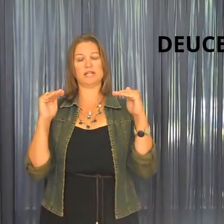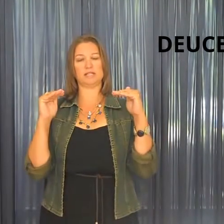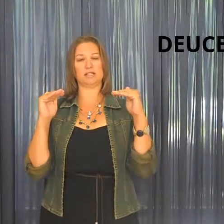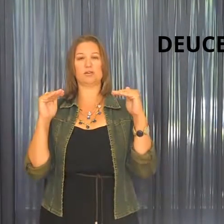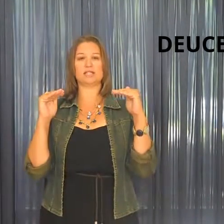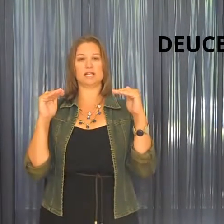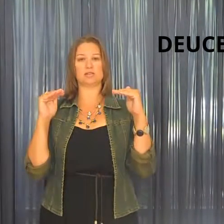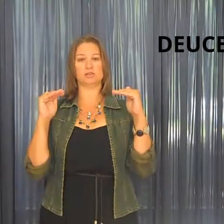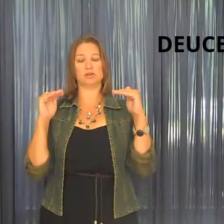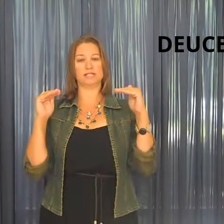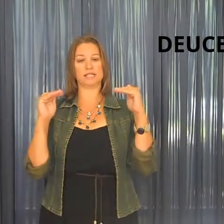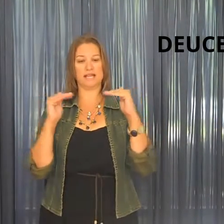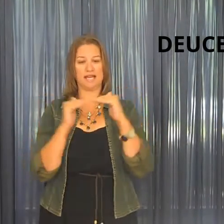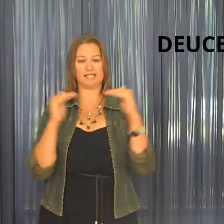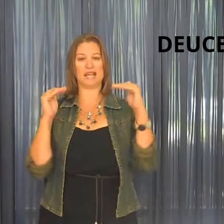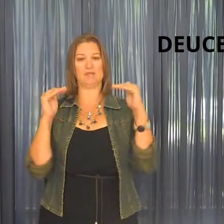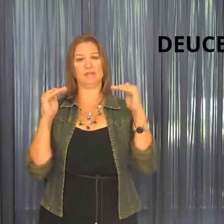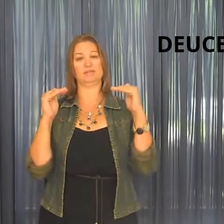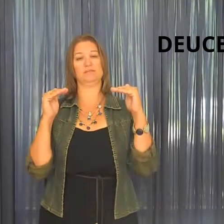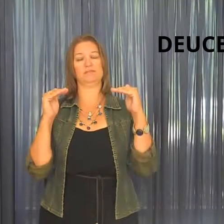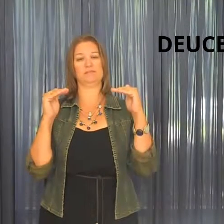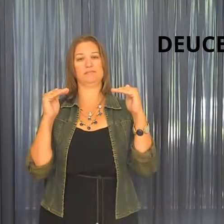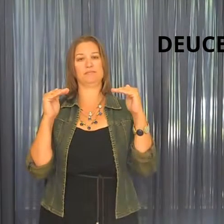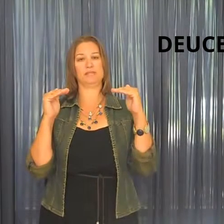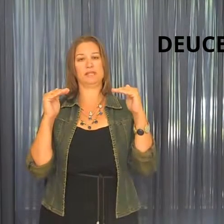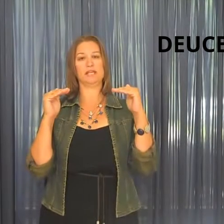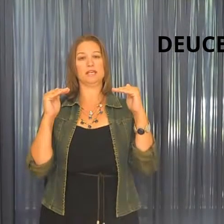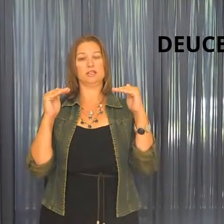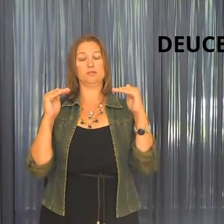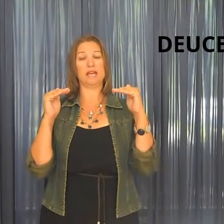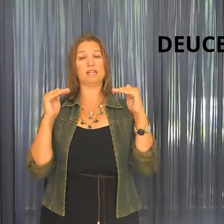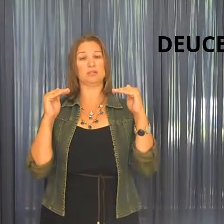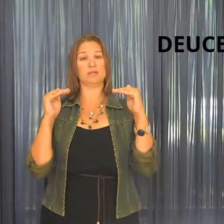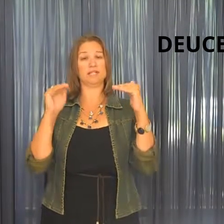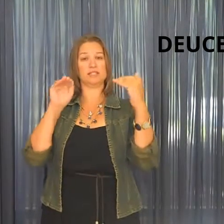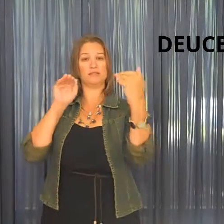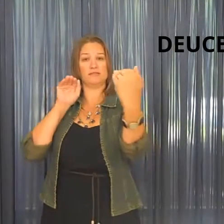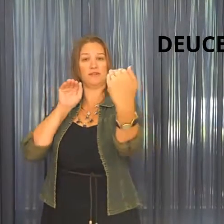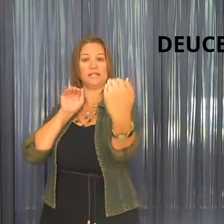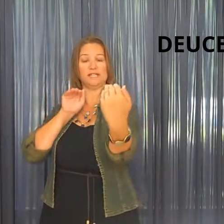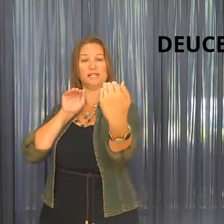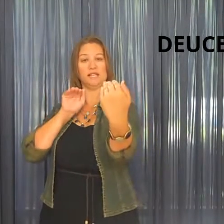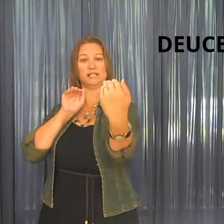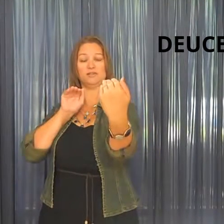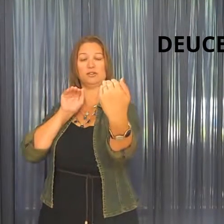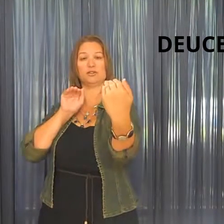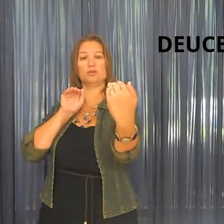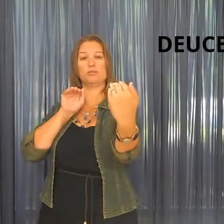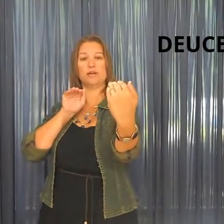at the lowest knuckle joints, and tap them. You may do it facing, as if you are two